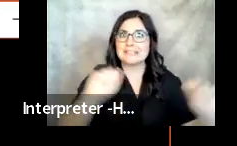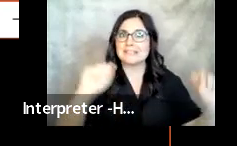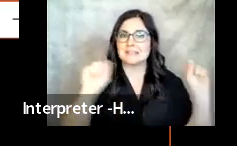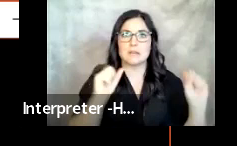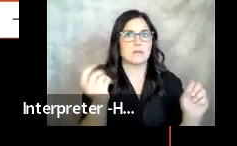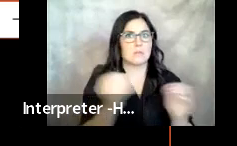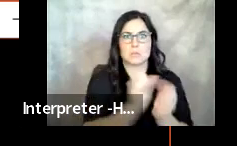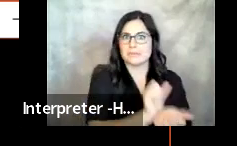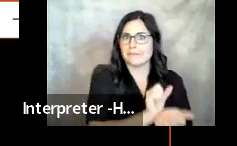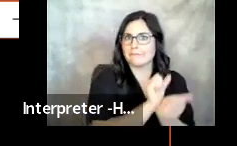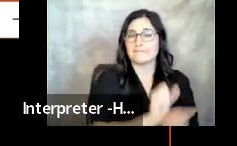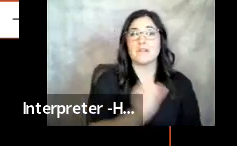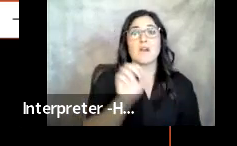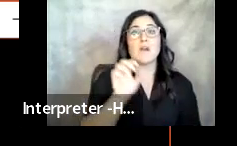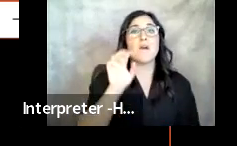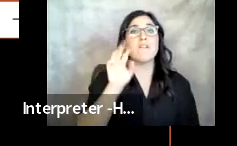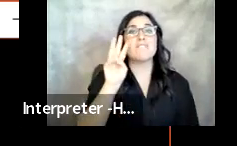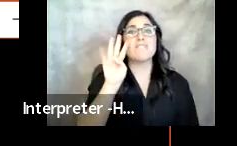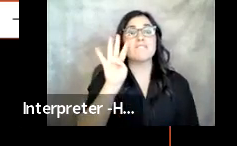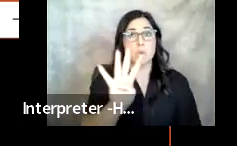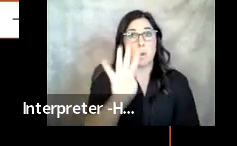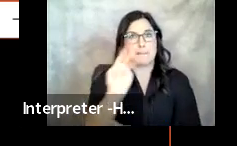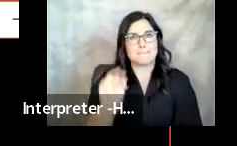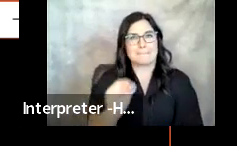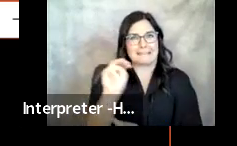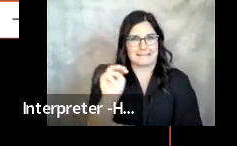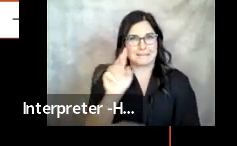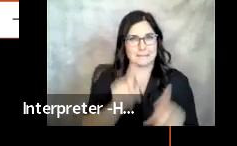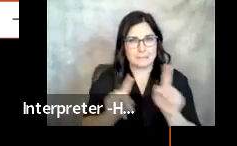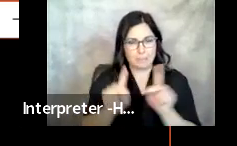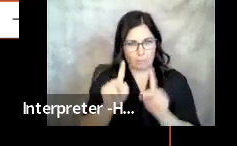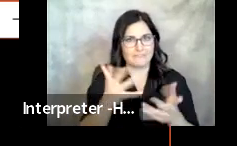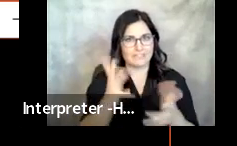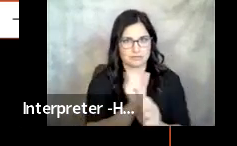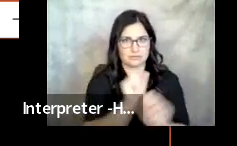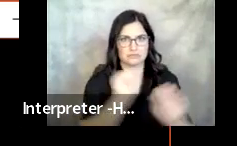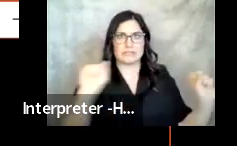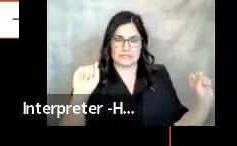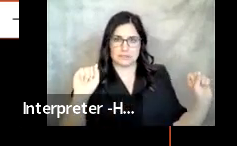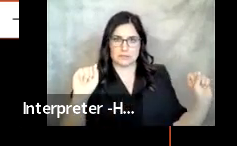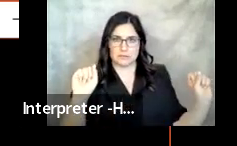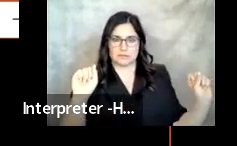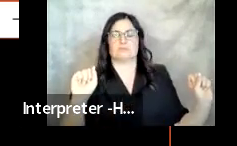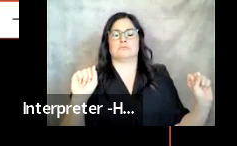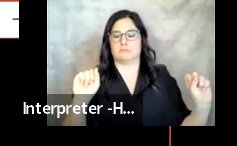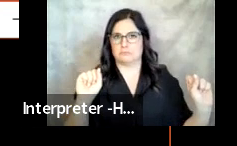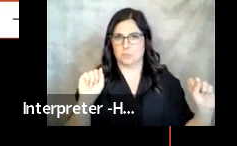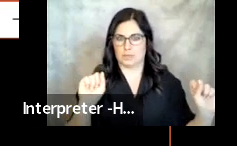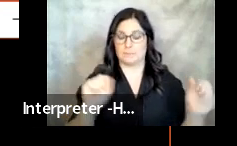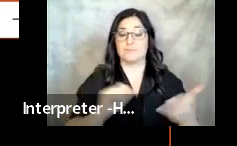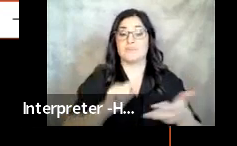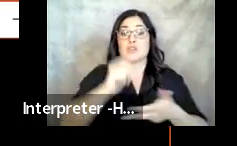4 million people. Freed from slavery. So the 13th, 14th and 15th.